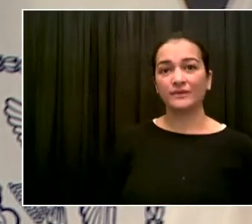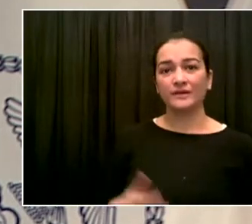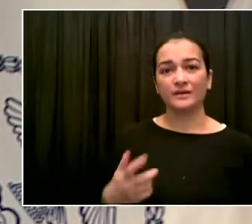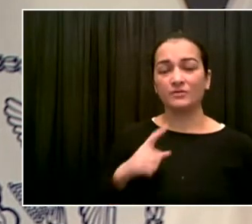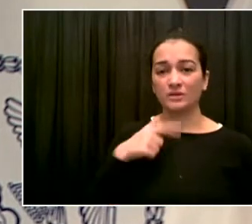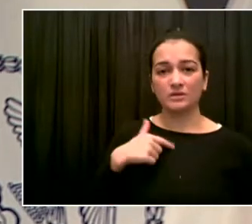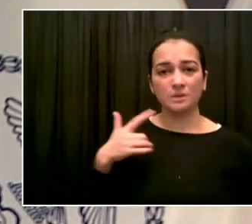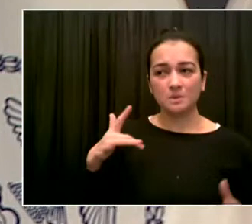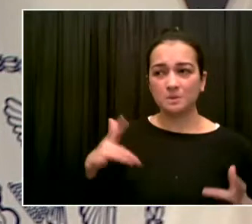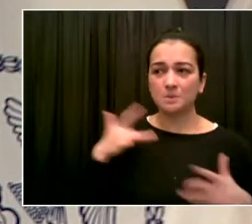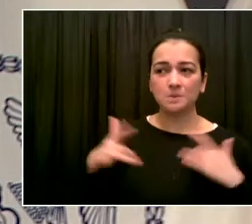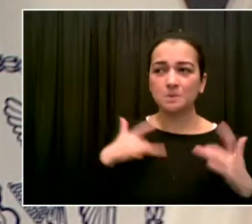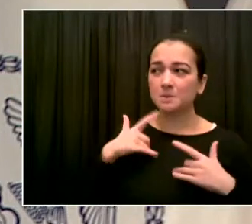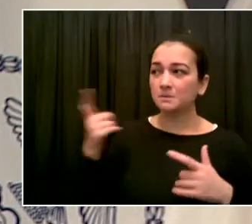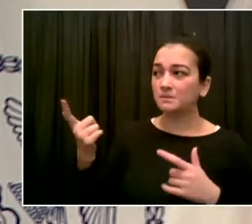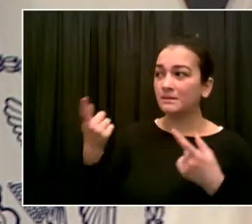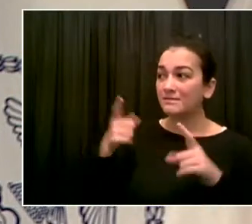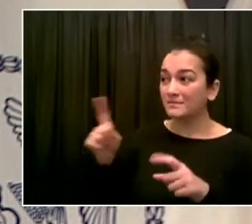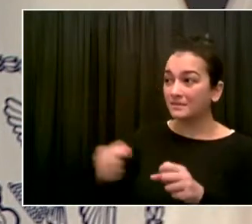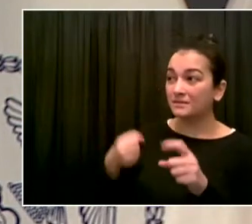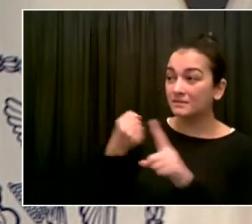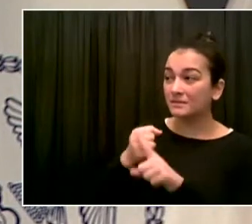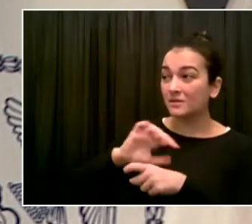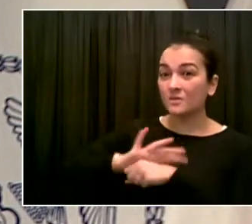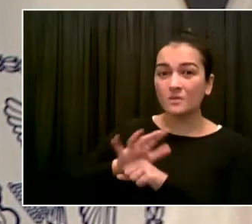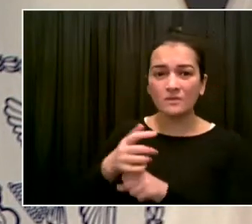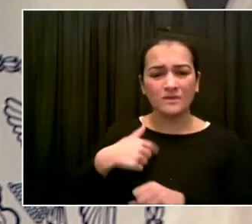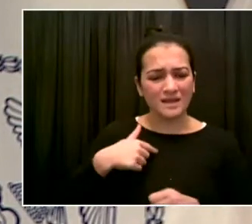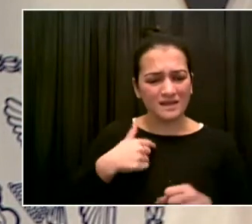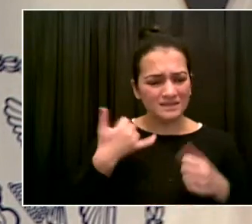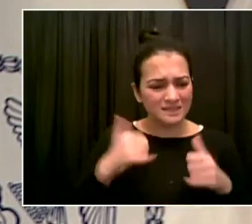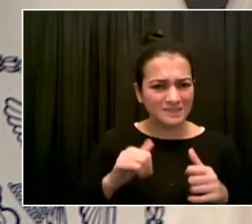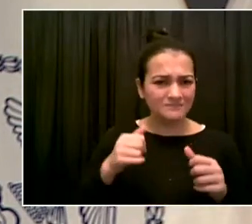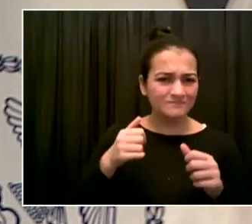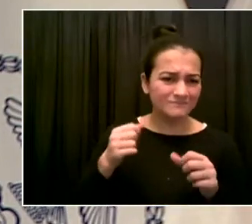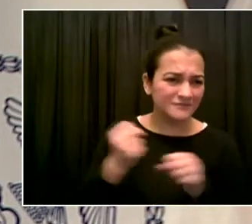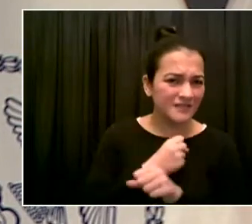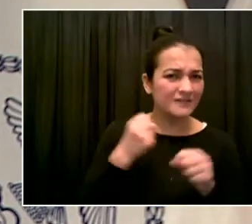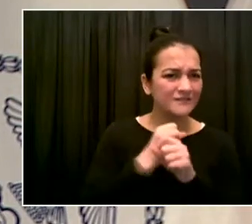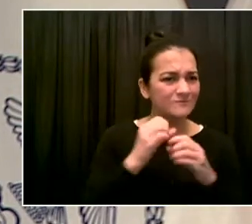GREATEST CRIS.IS AND I BELIEVE